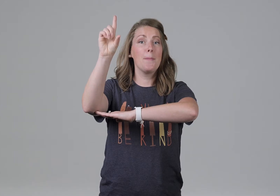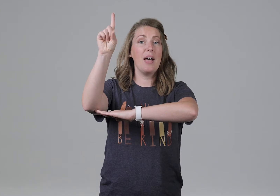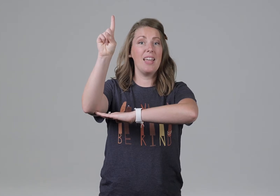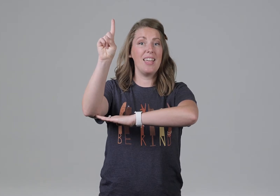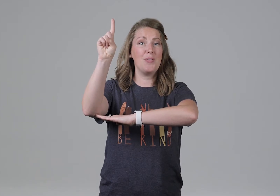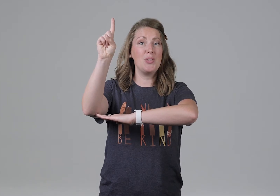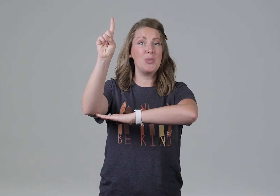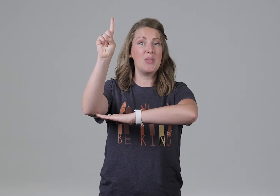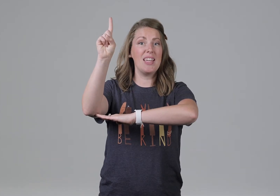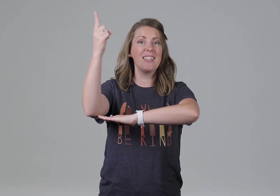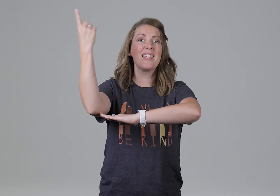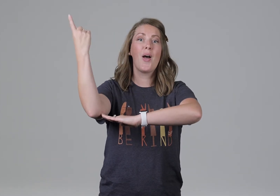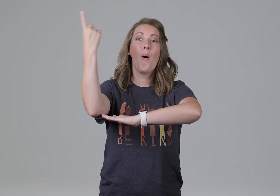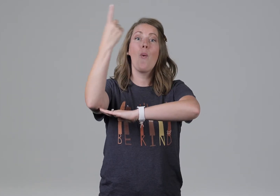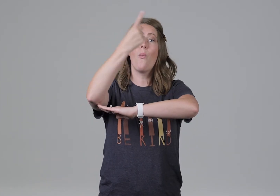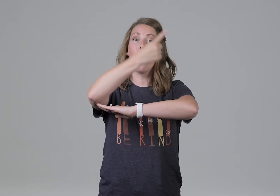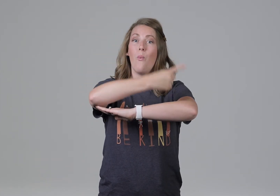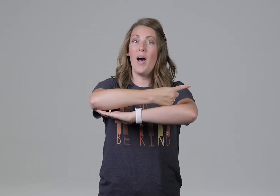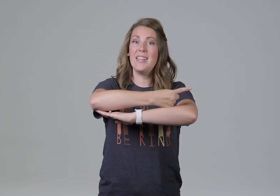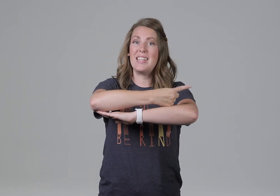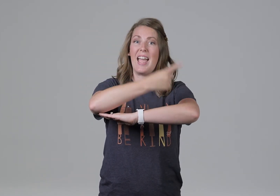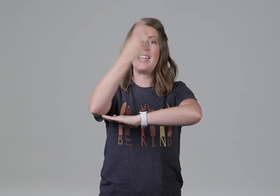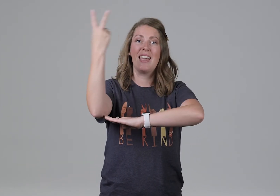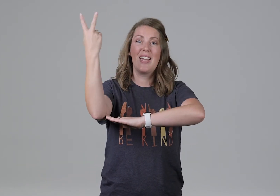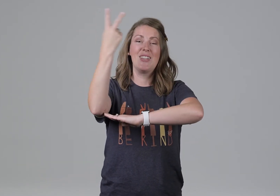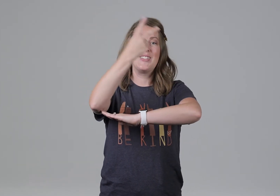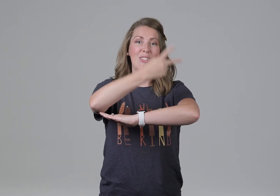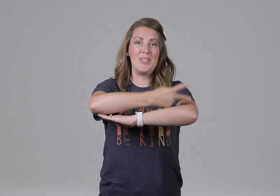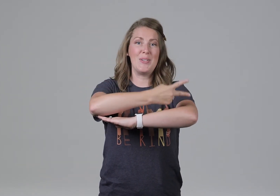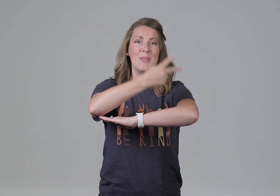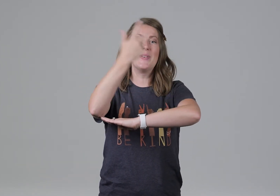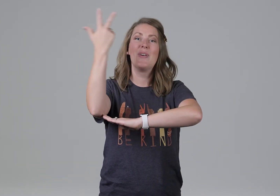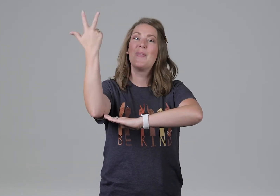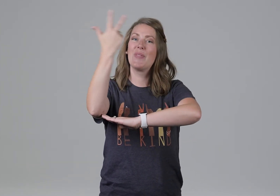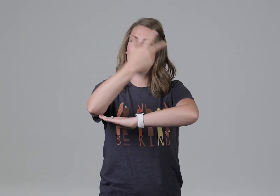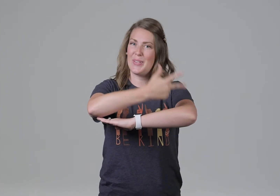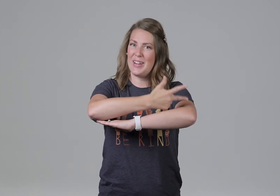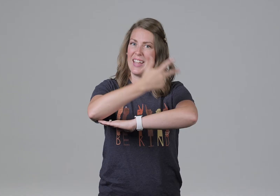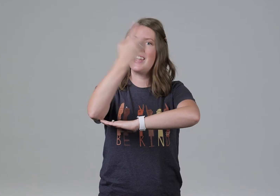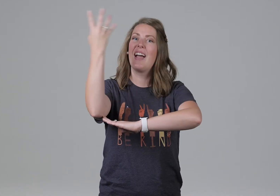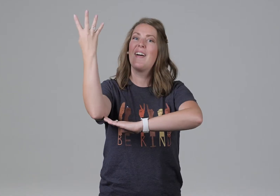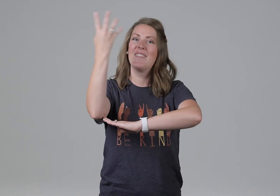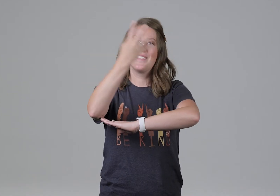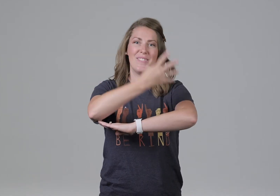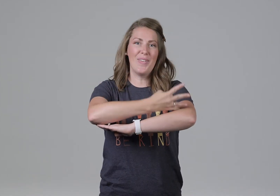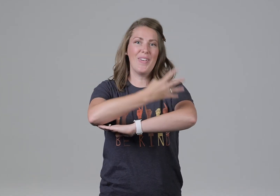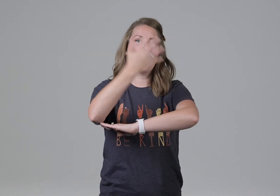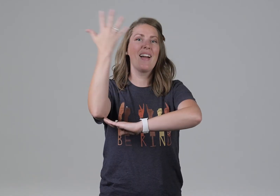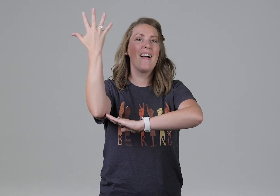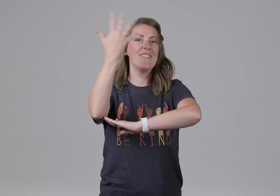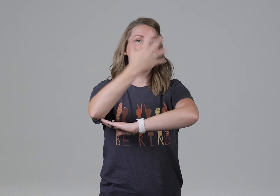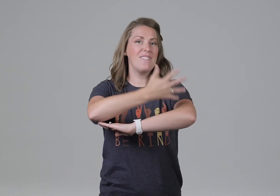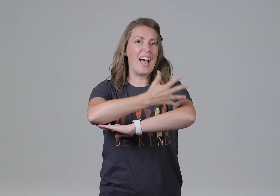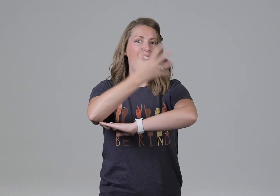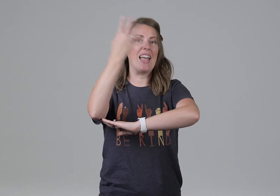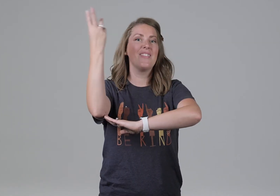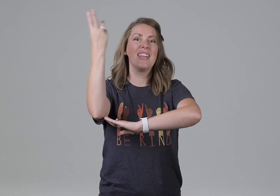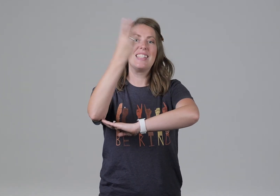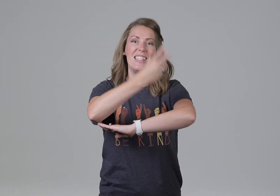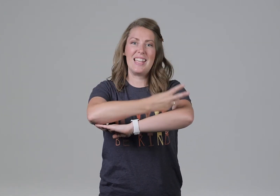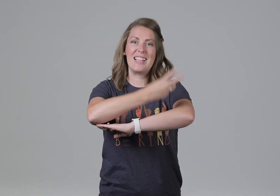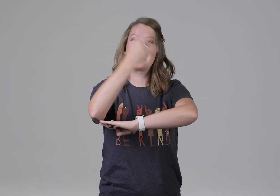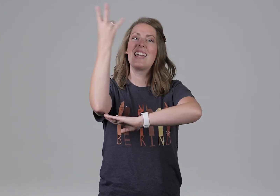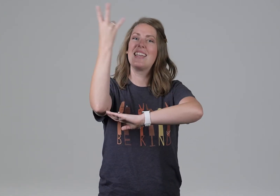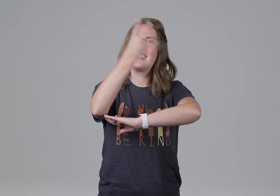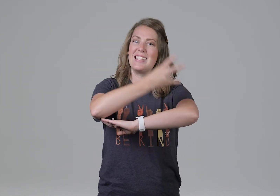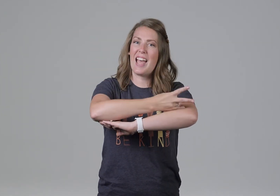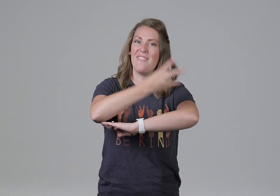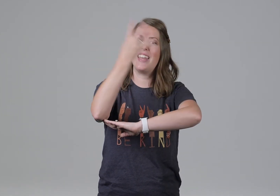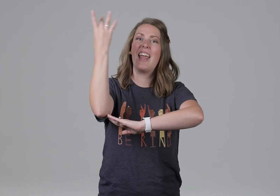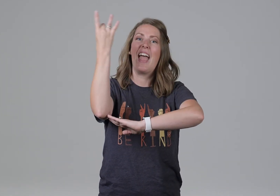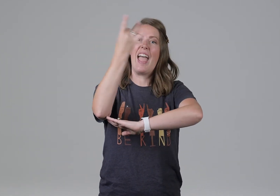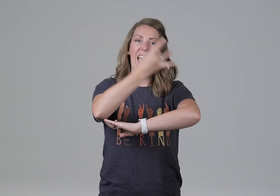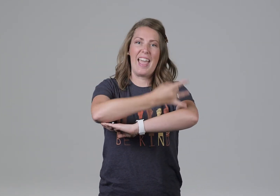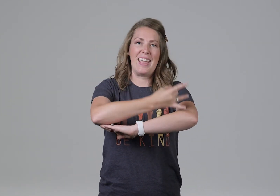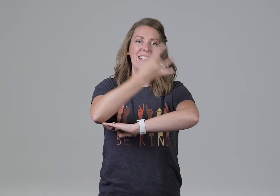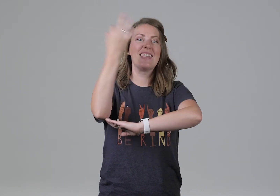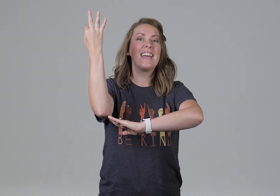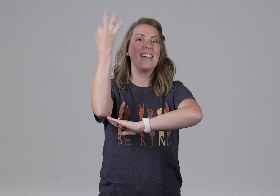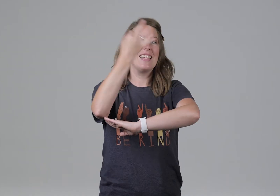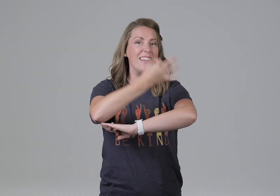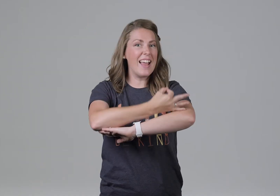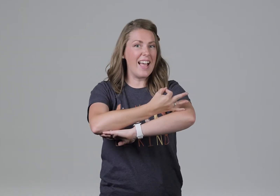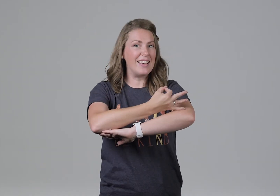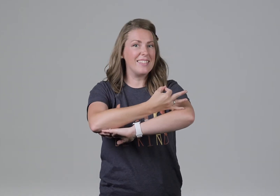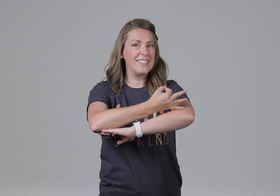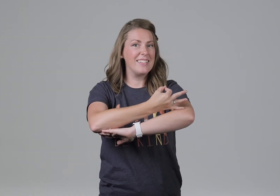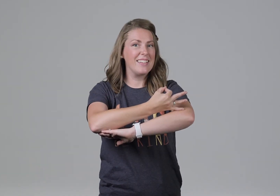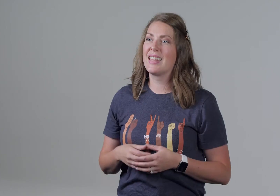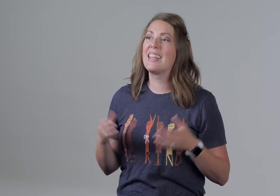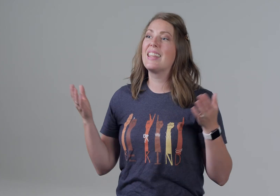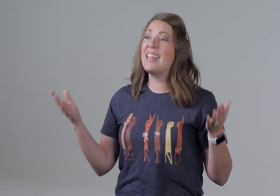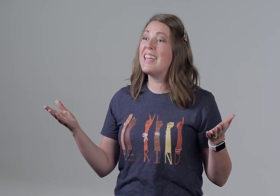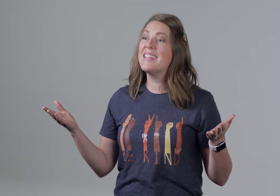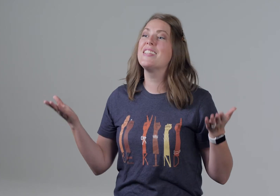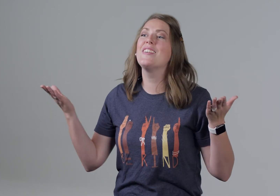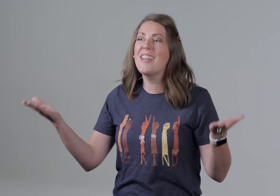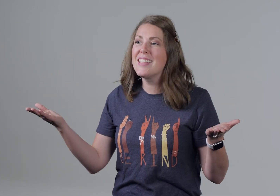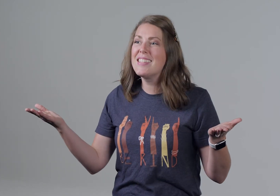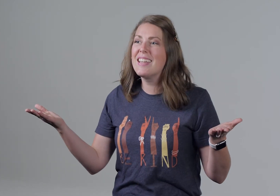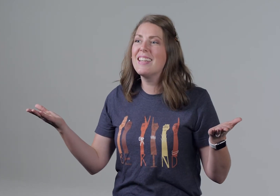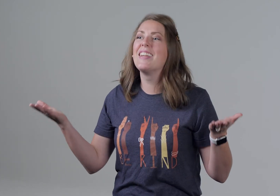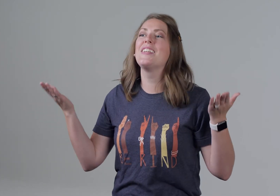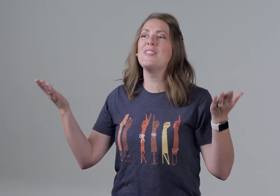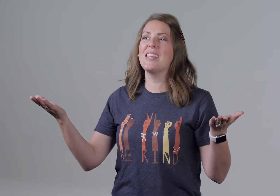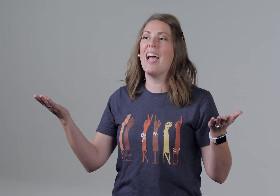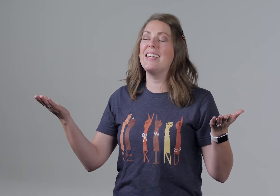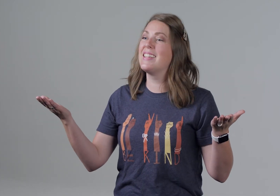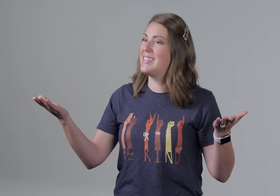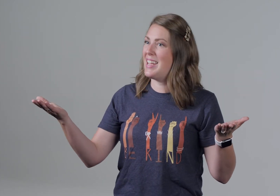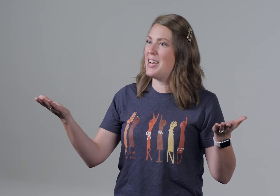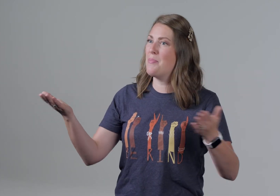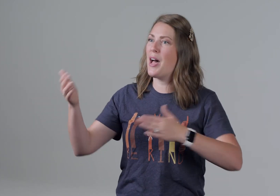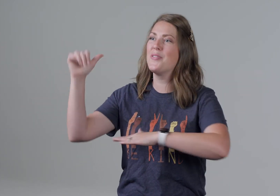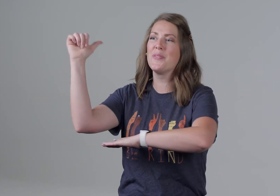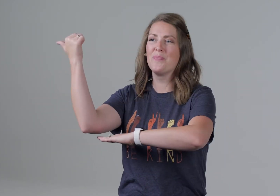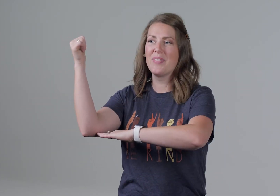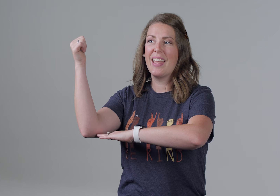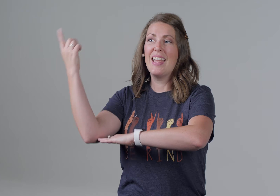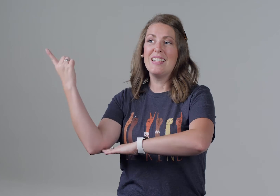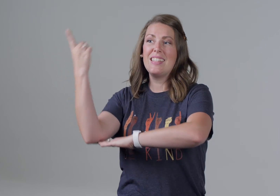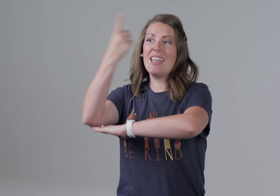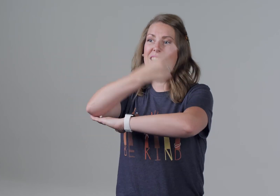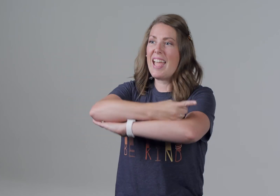but if you do this one day, 2, 3, 4, 5, 6, 7, 8, 9, then you guessed it, you sign 10 and above 10 days,